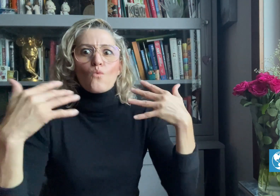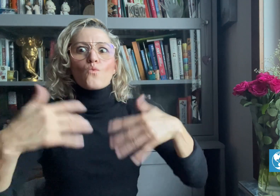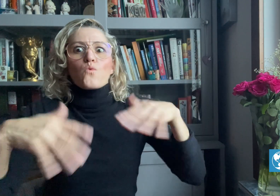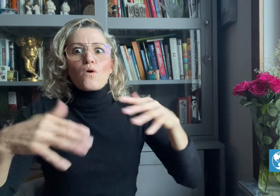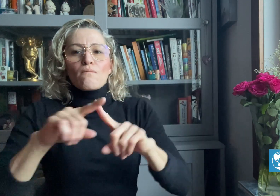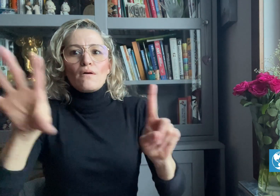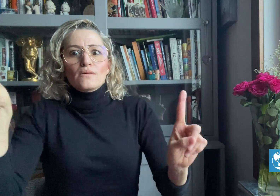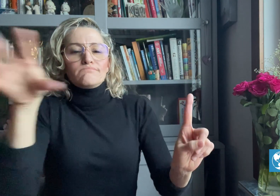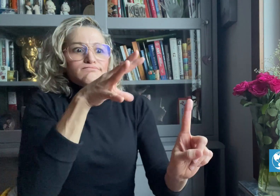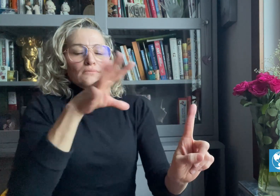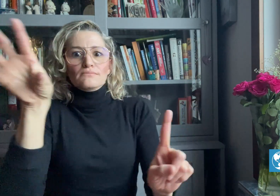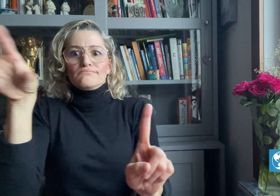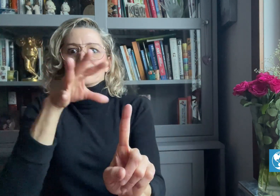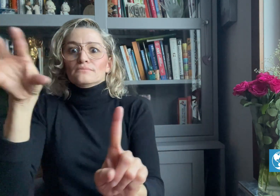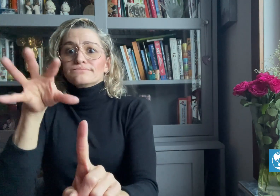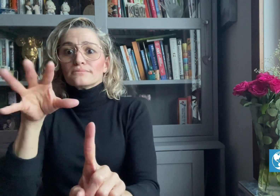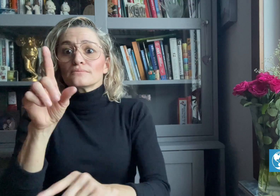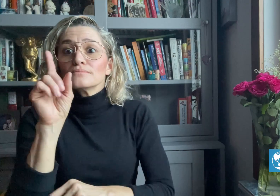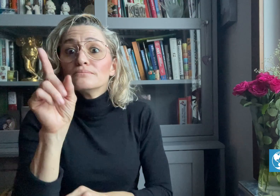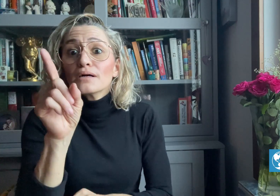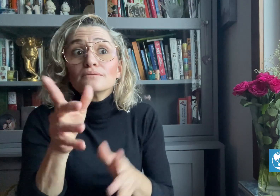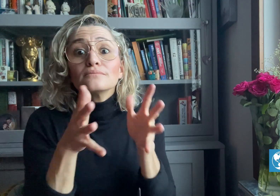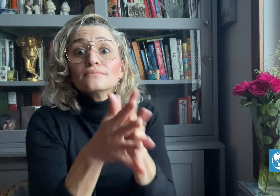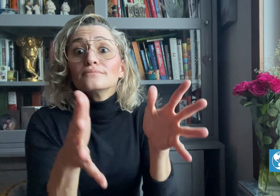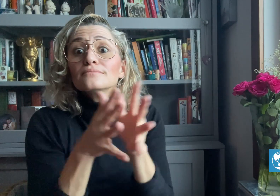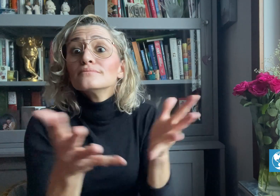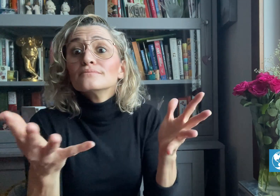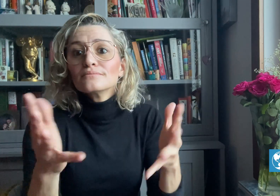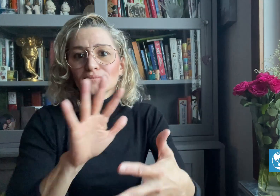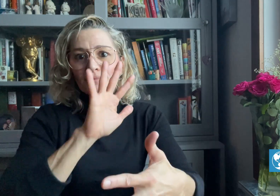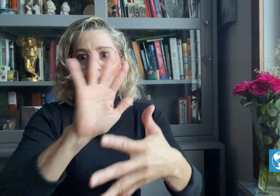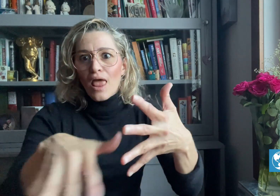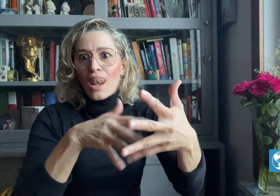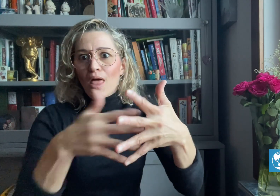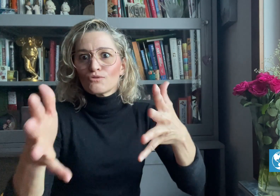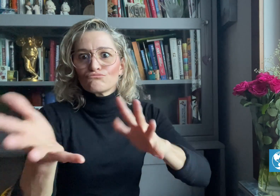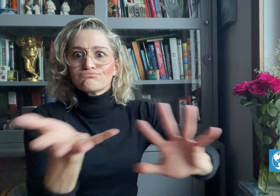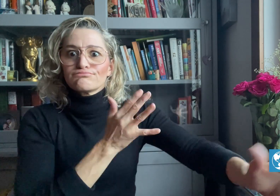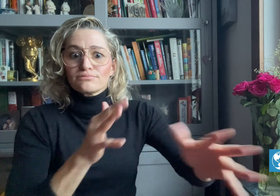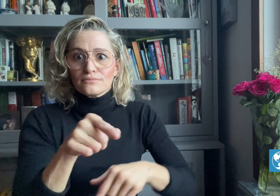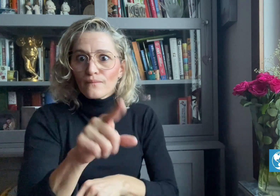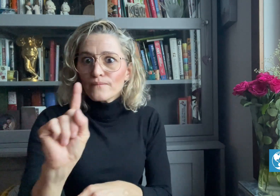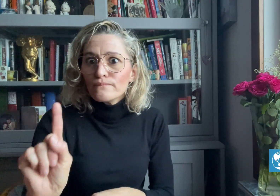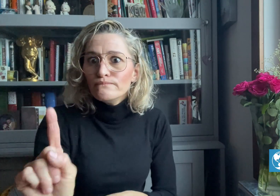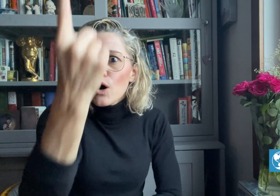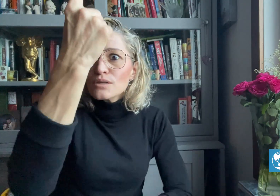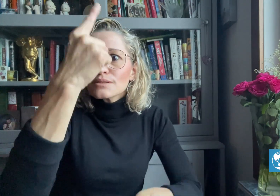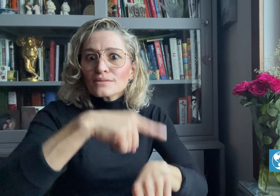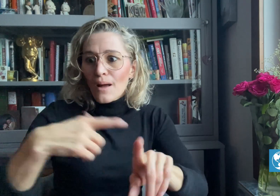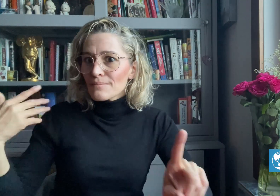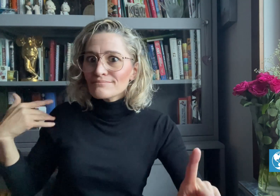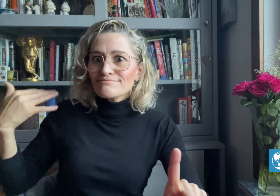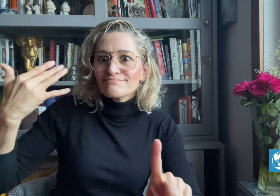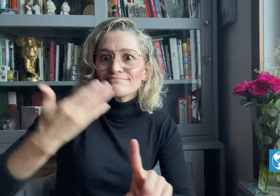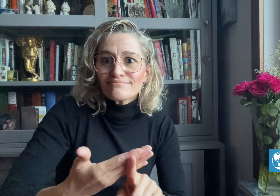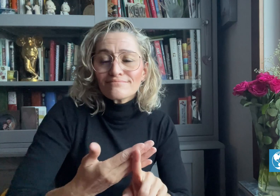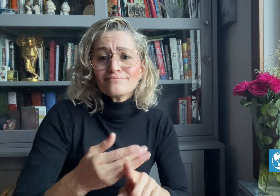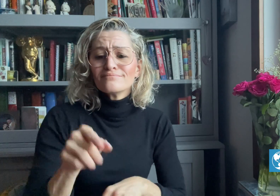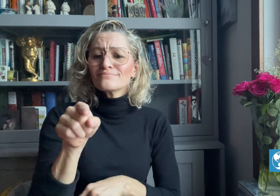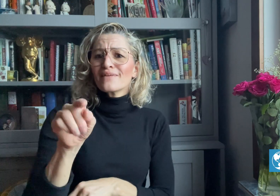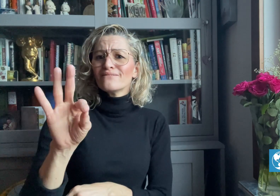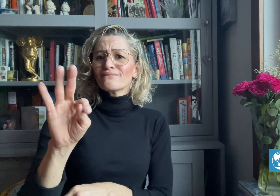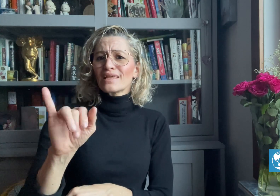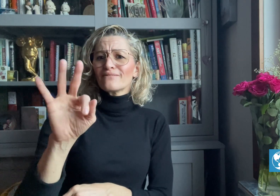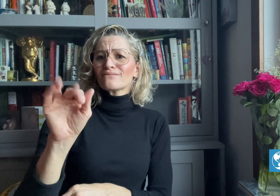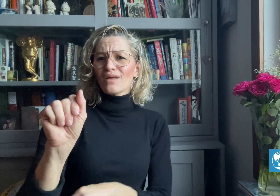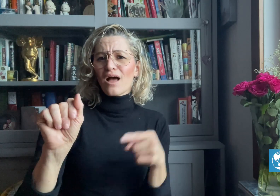in sign language for the first time ever. The FIFA is a global